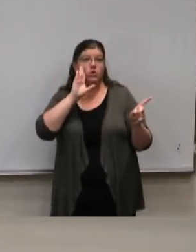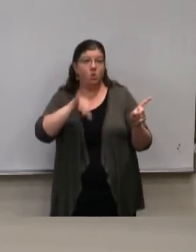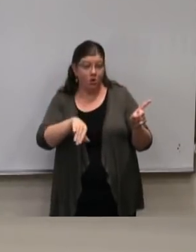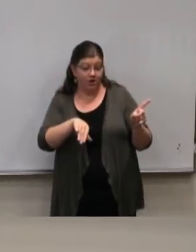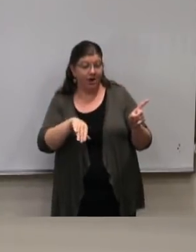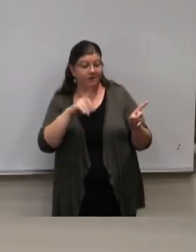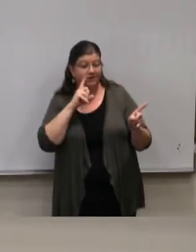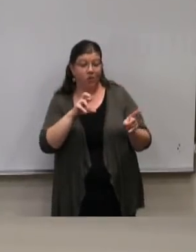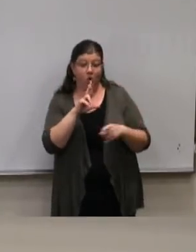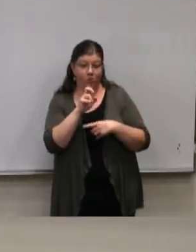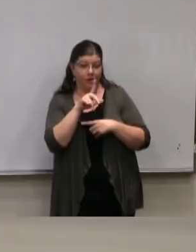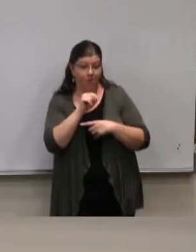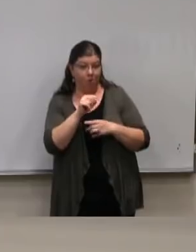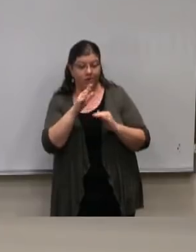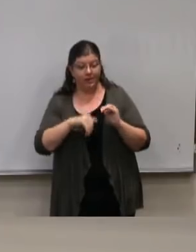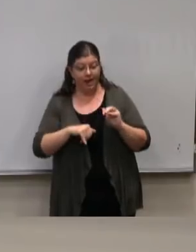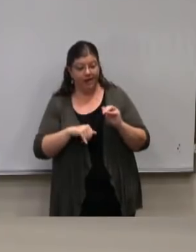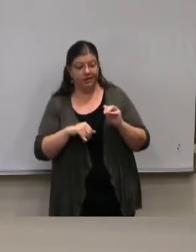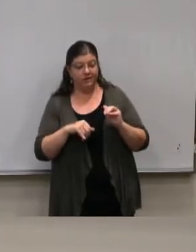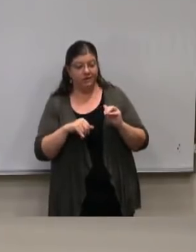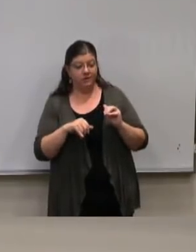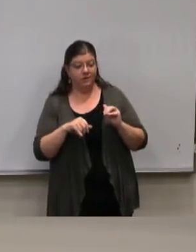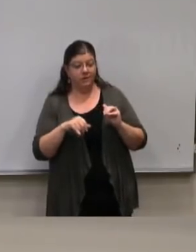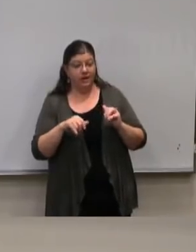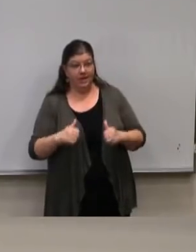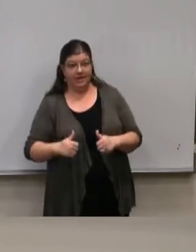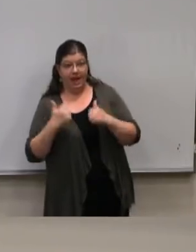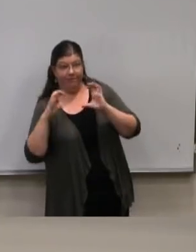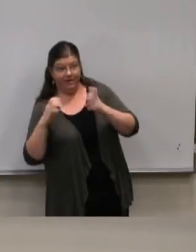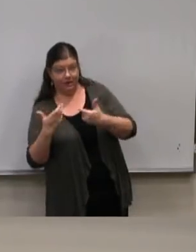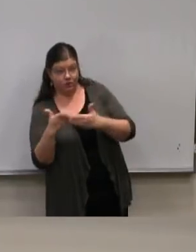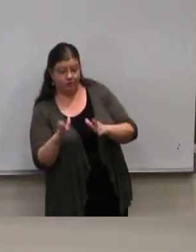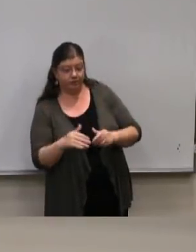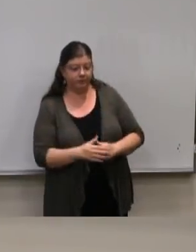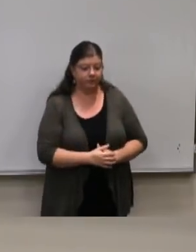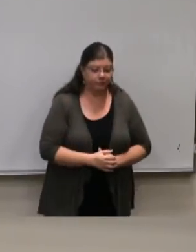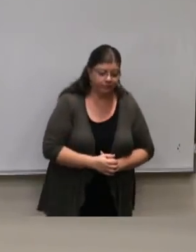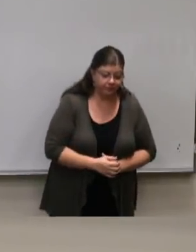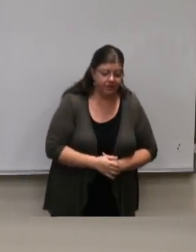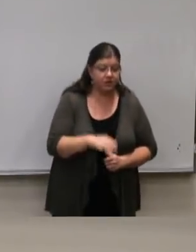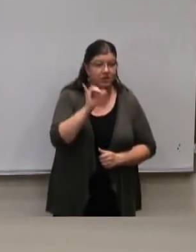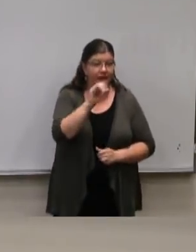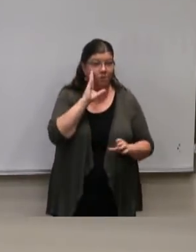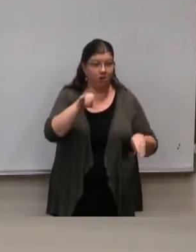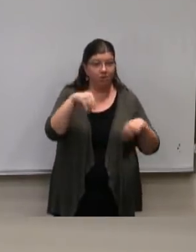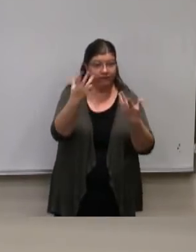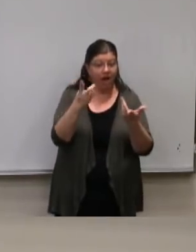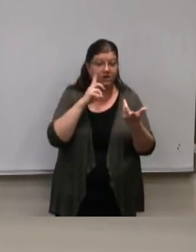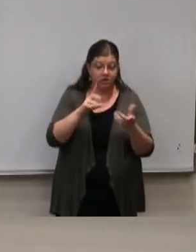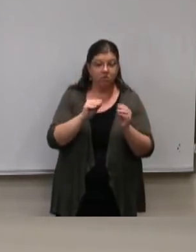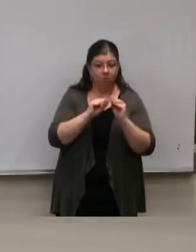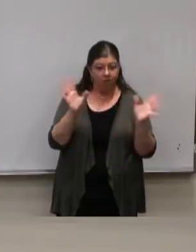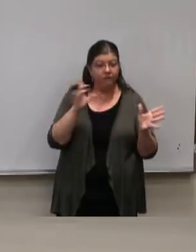in a remote setting than you do in a, in a live classroom. So the, that will provide some certainty there for the faculty